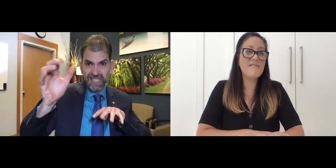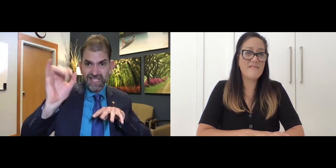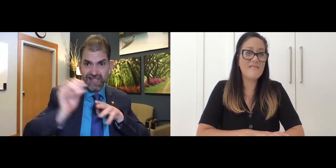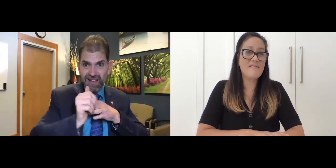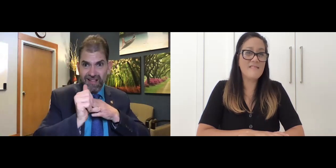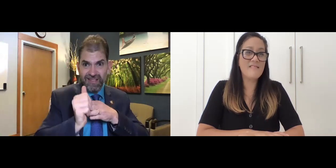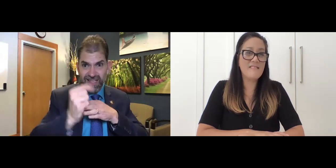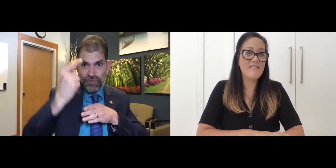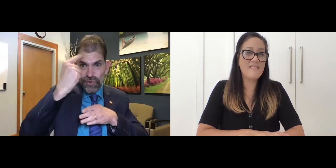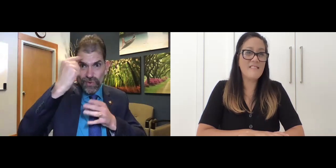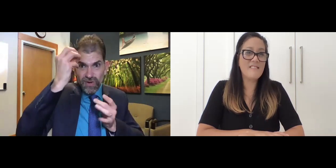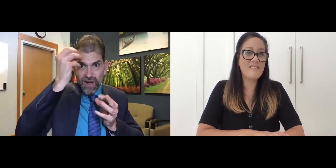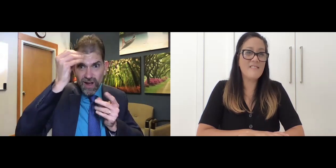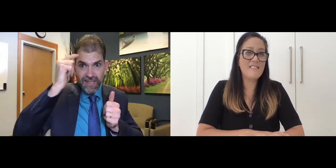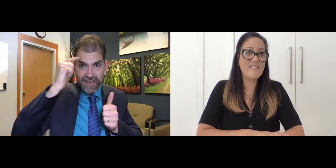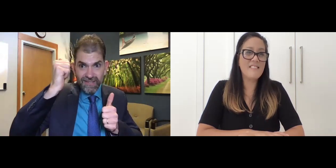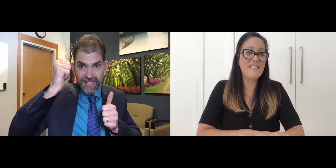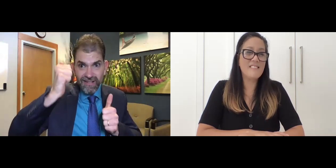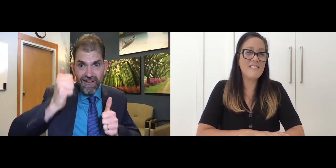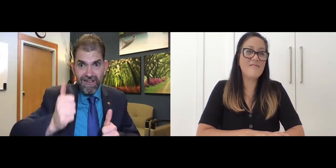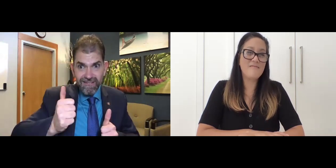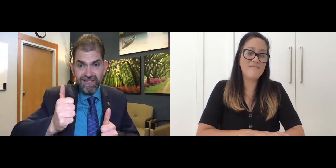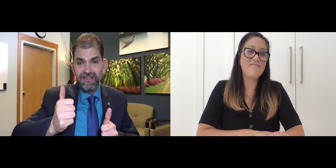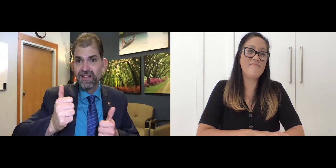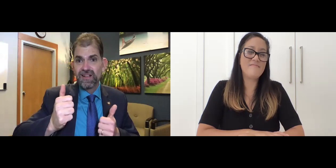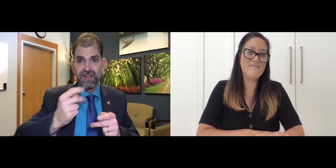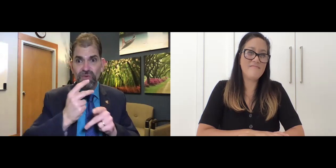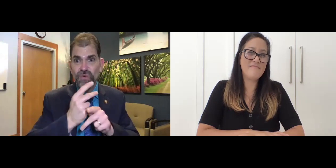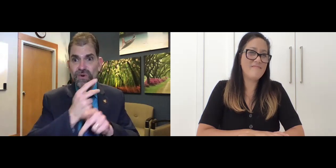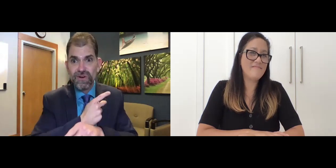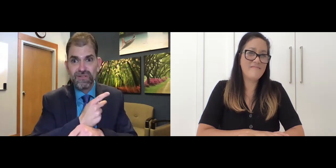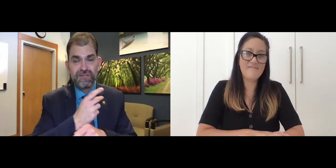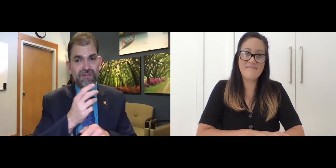we don't know what could happen in the future.